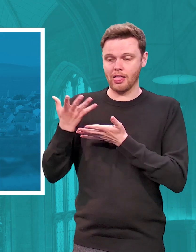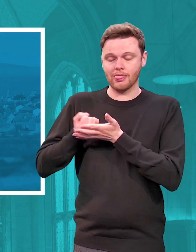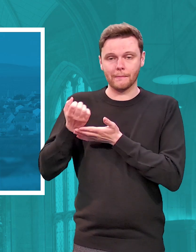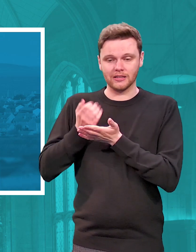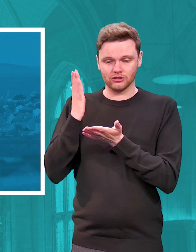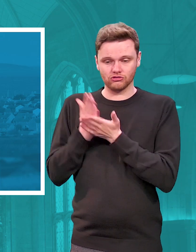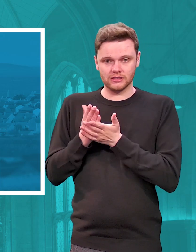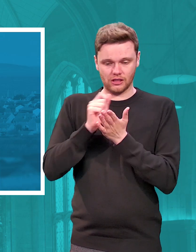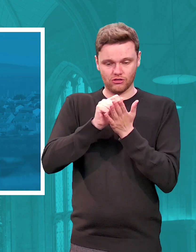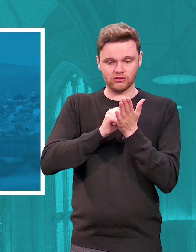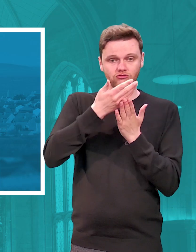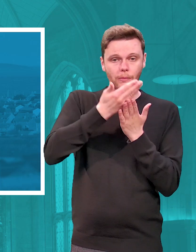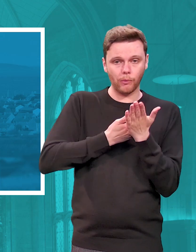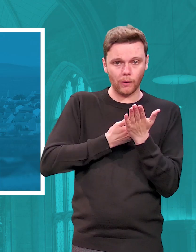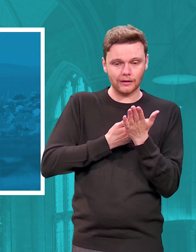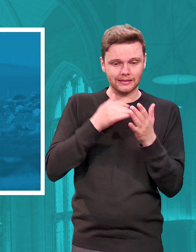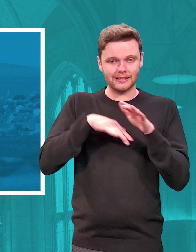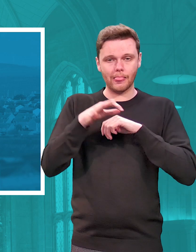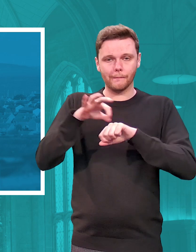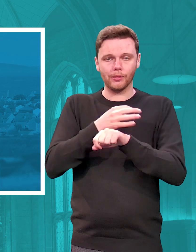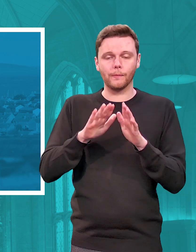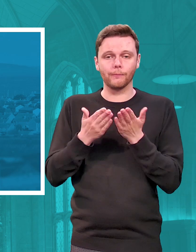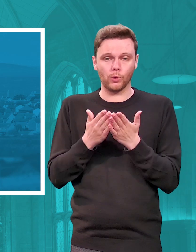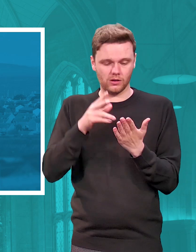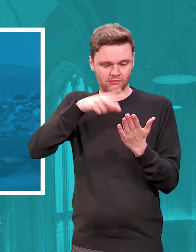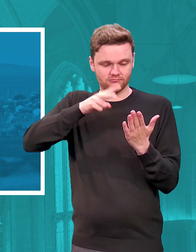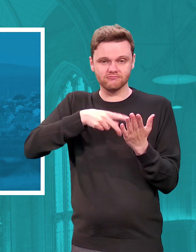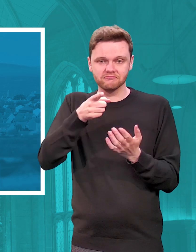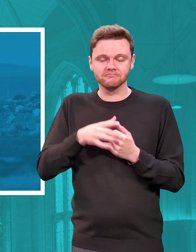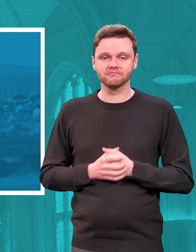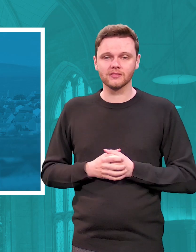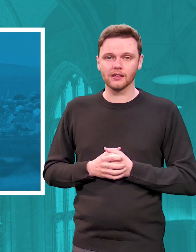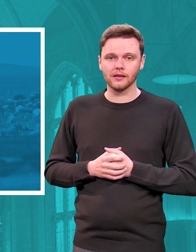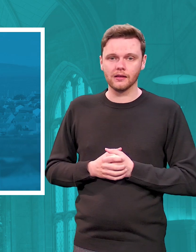is available to everyone, it's in your Blue Book. You might imagine that it takes a lot